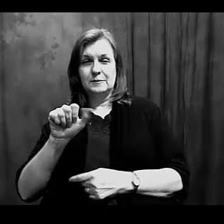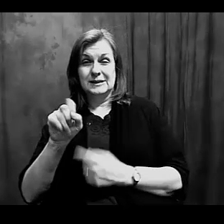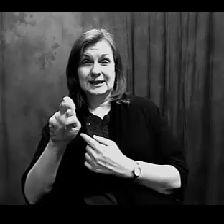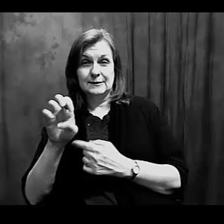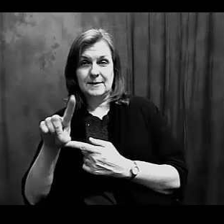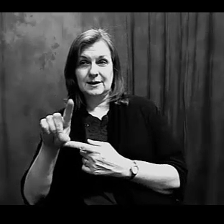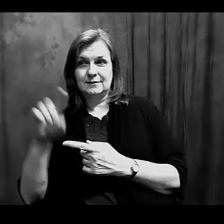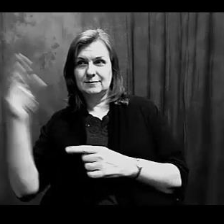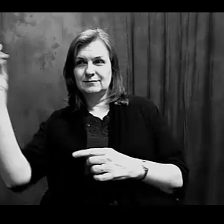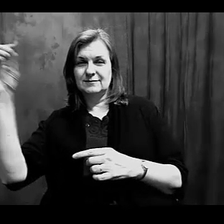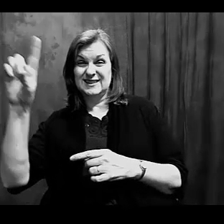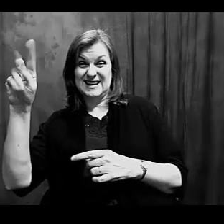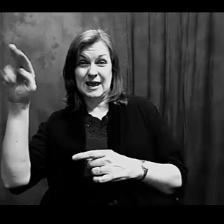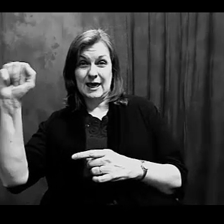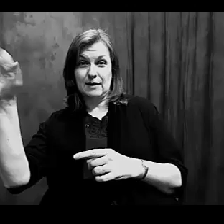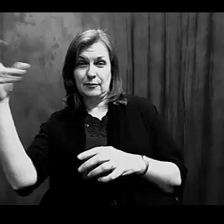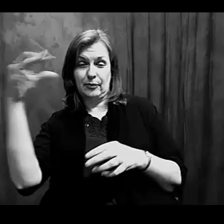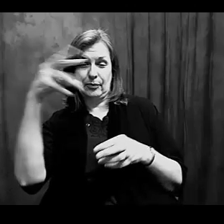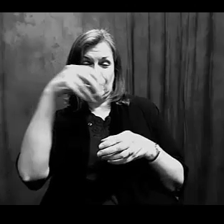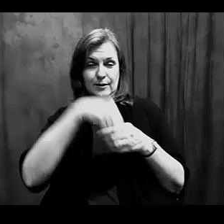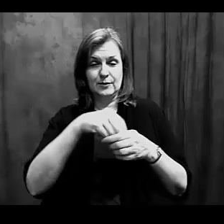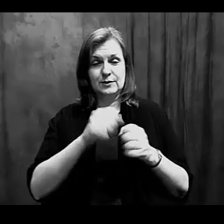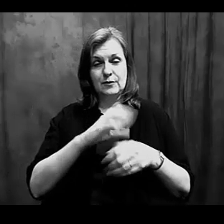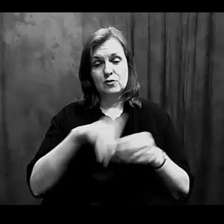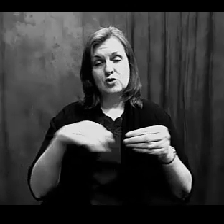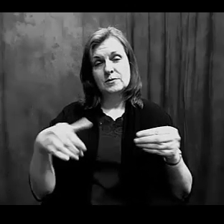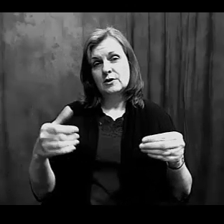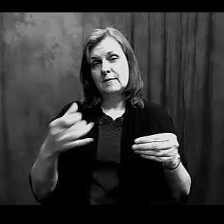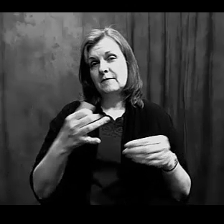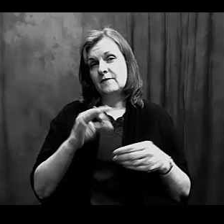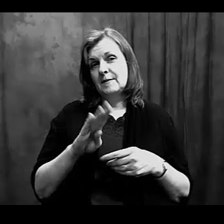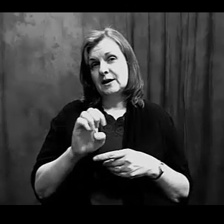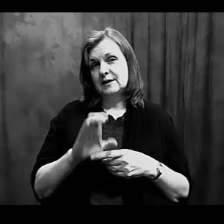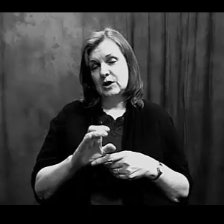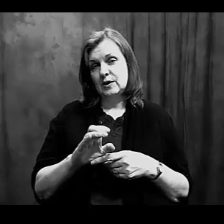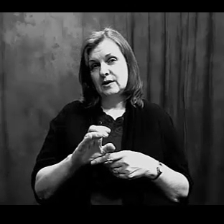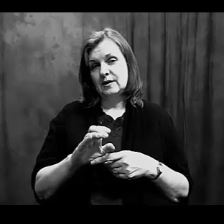so these plasmids get incorporated potentially into the chromosome of the bacteria